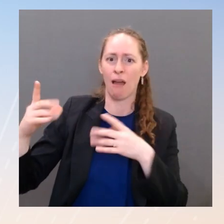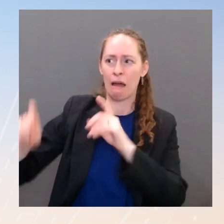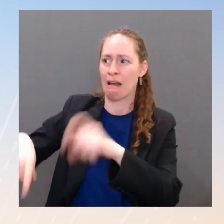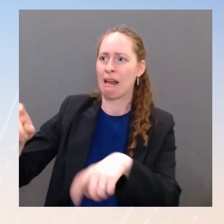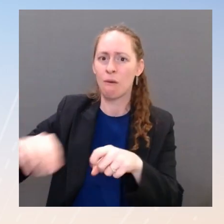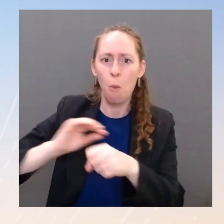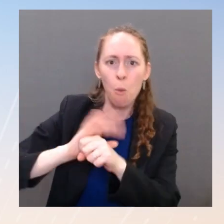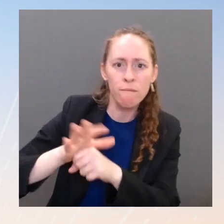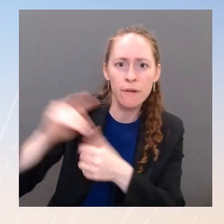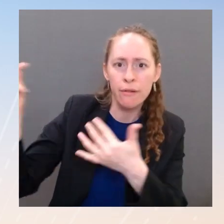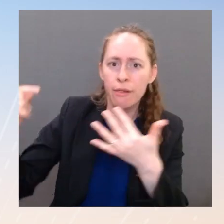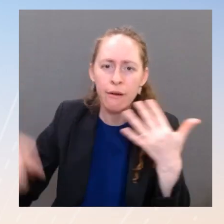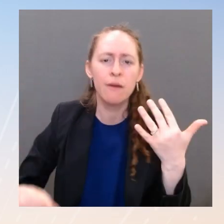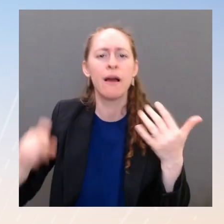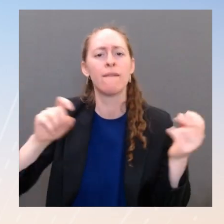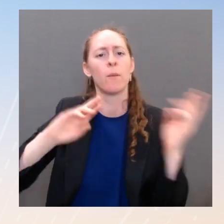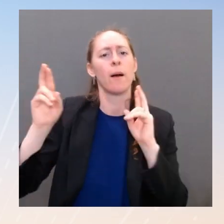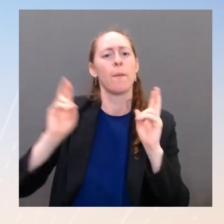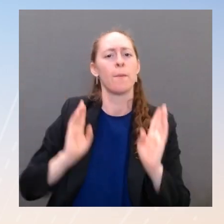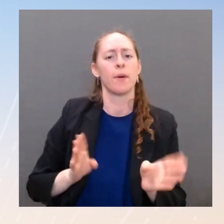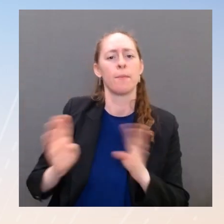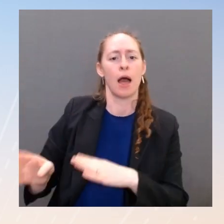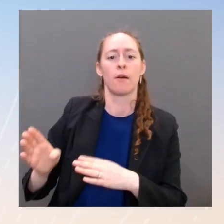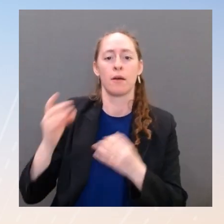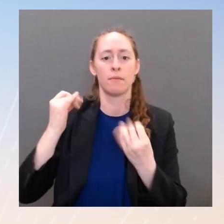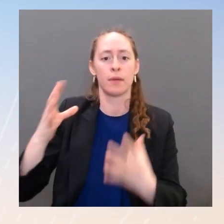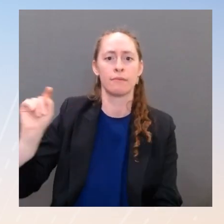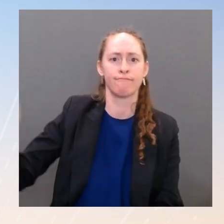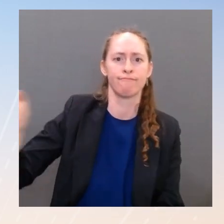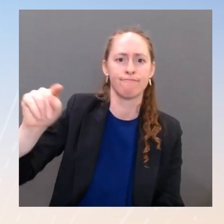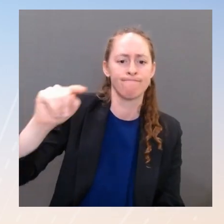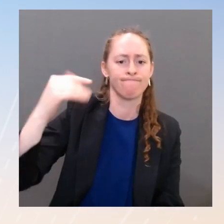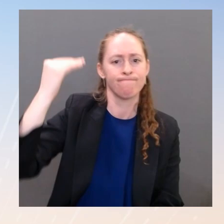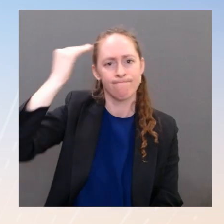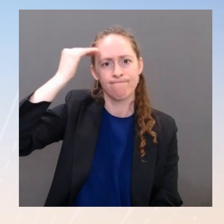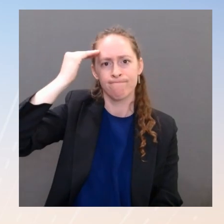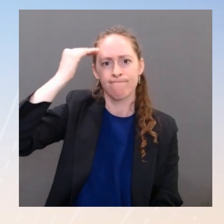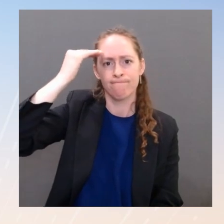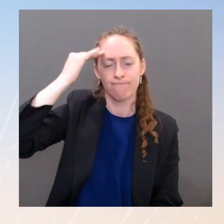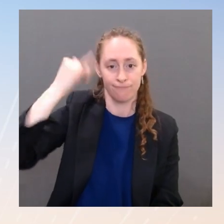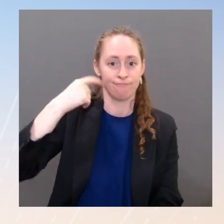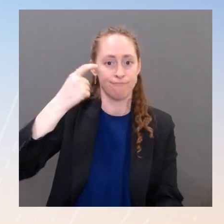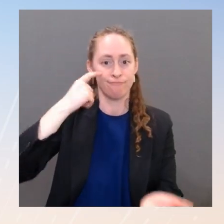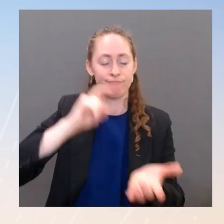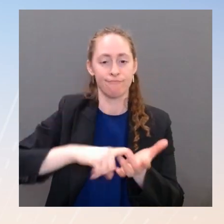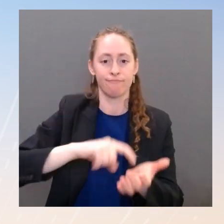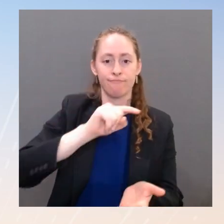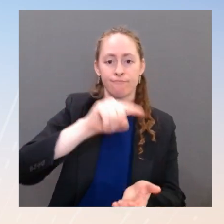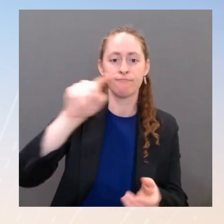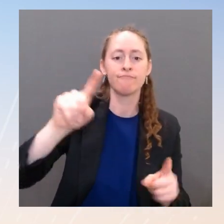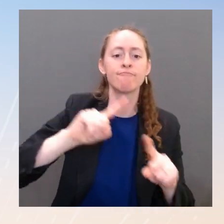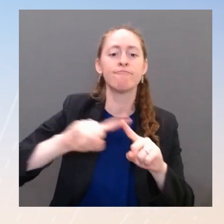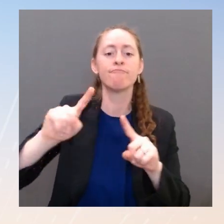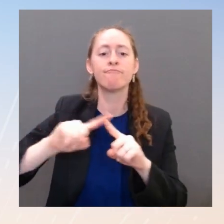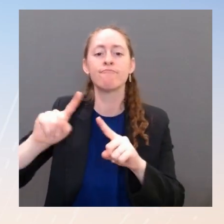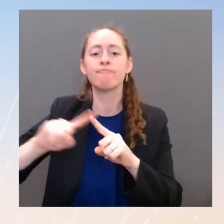about a range of new subvariants and -- that have been -- that have prompted some surges